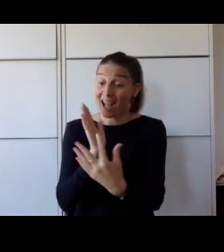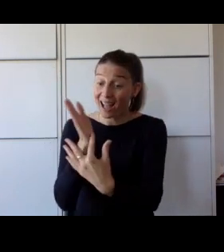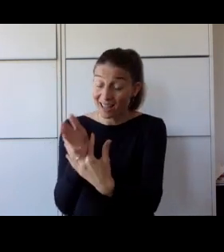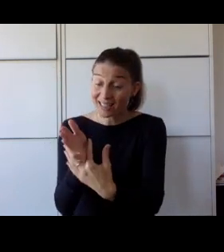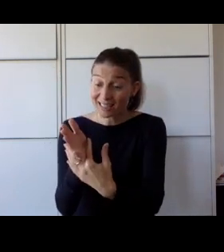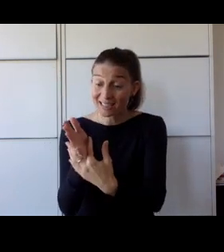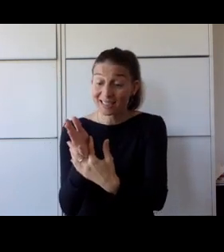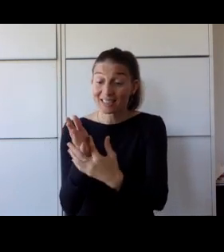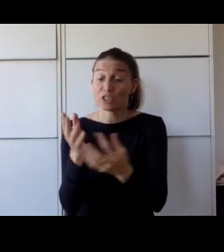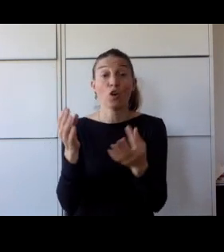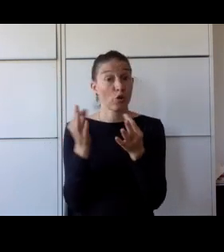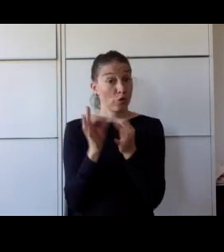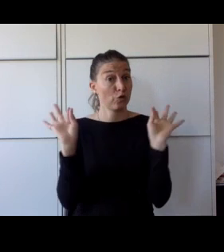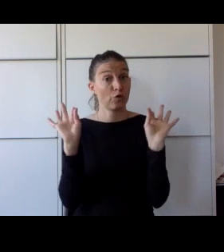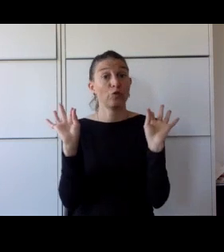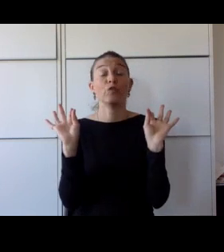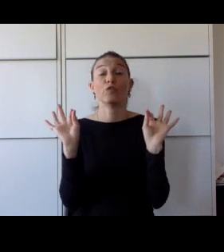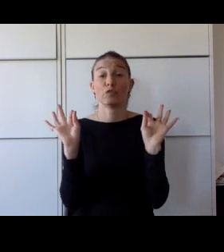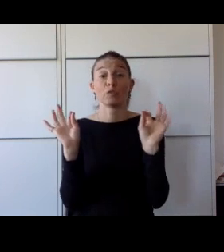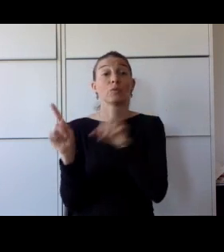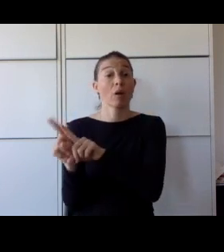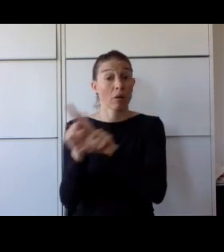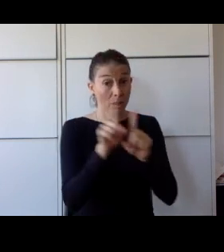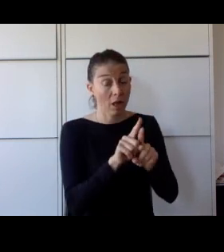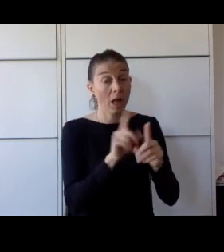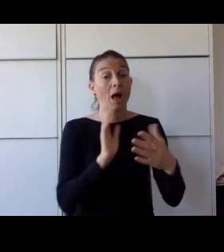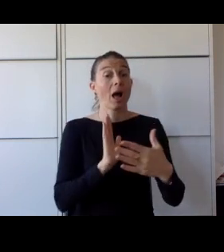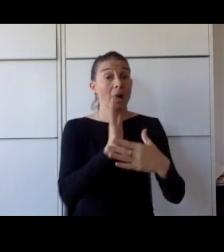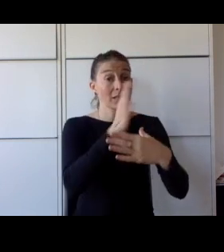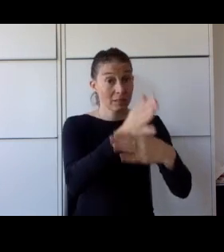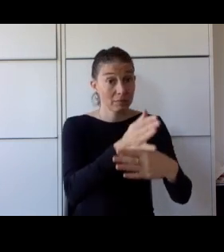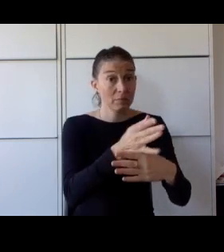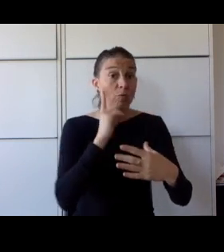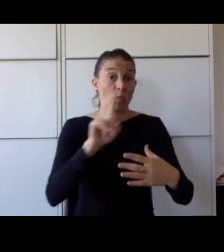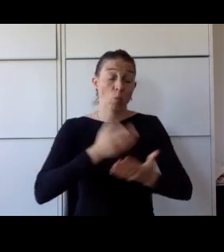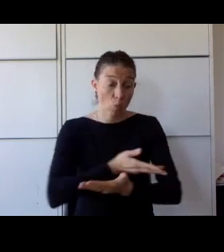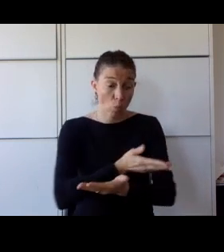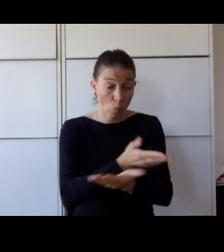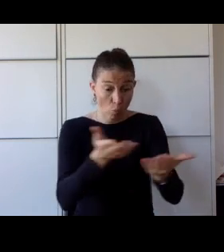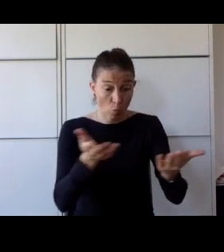free of charge is also ensured by national emergency numbers.